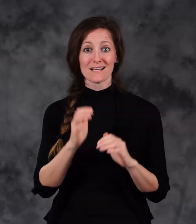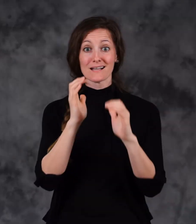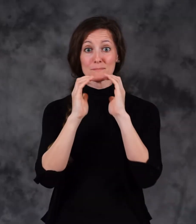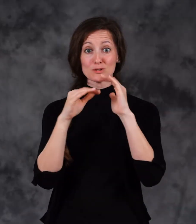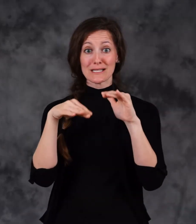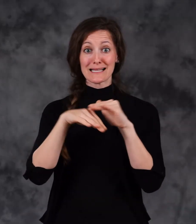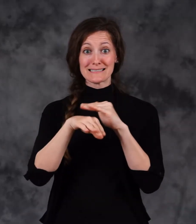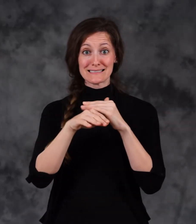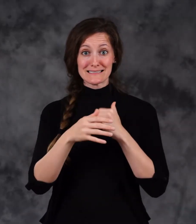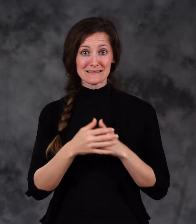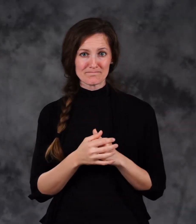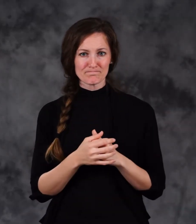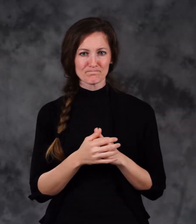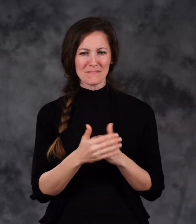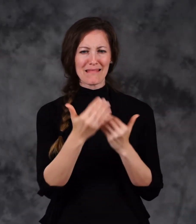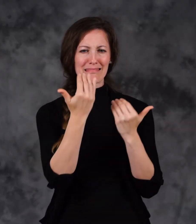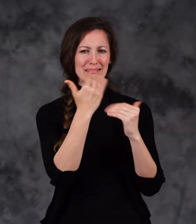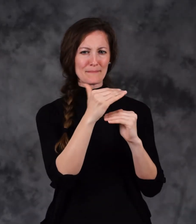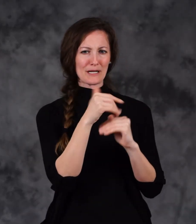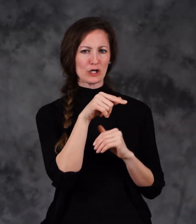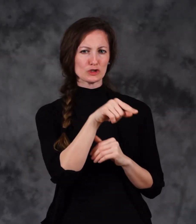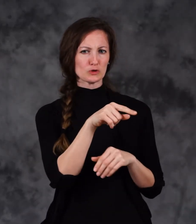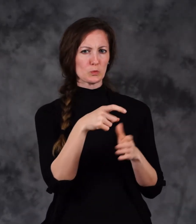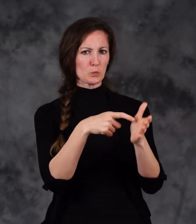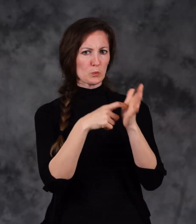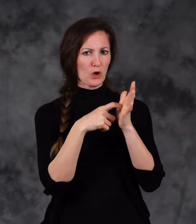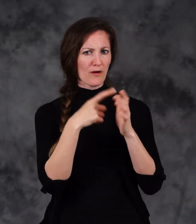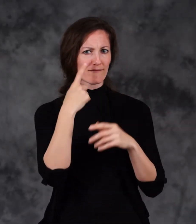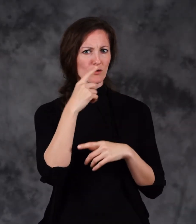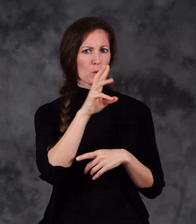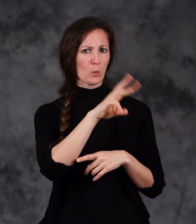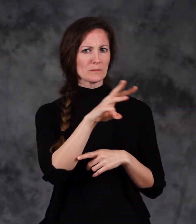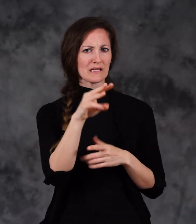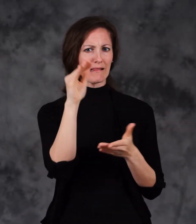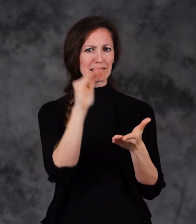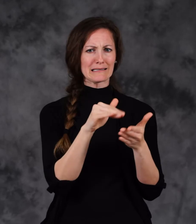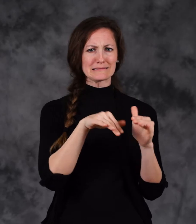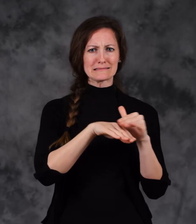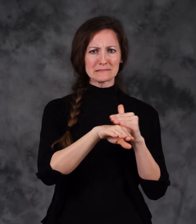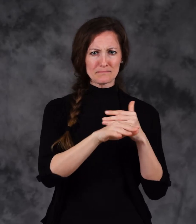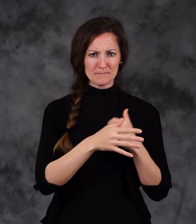Communication Access: Limitations on requirements to make websites available: